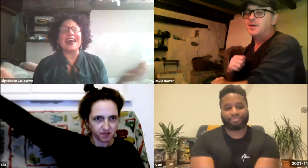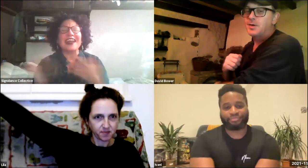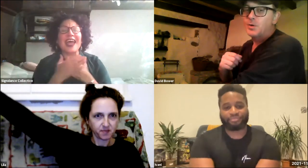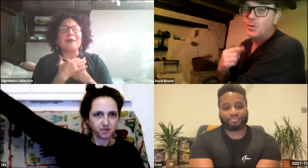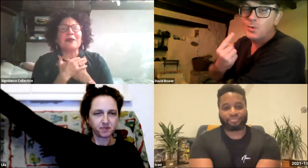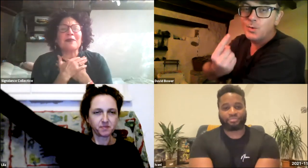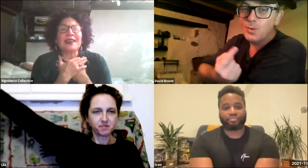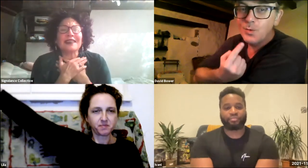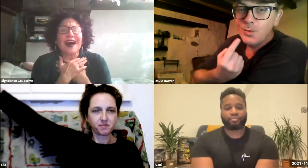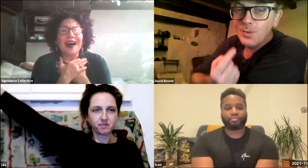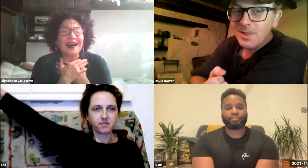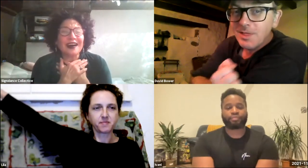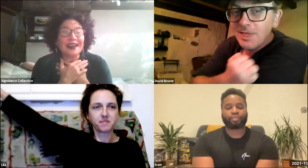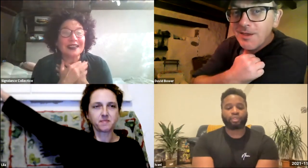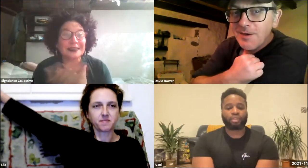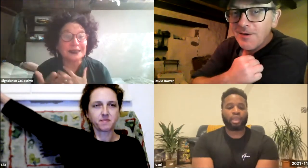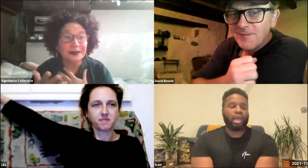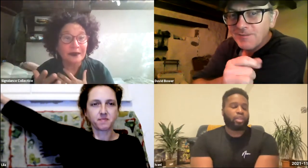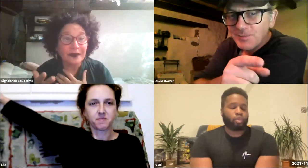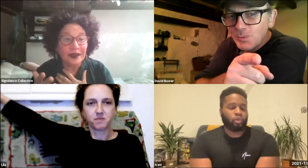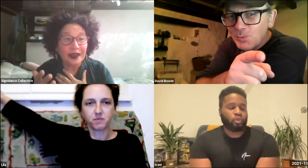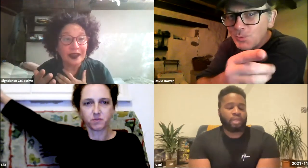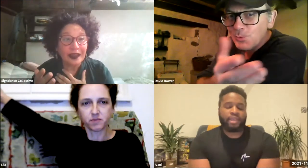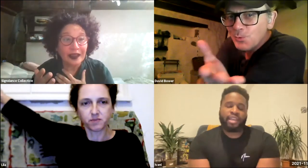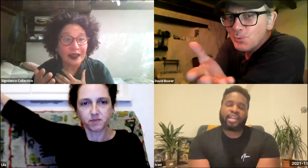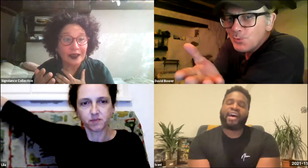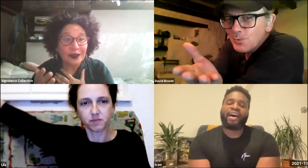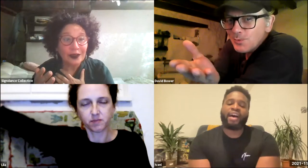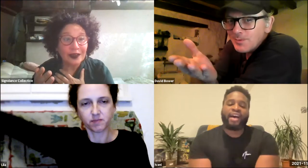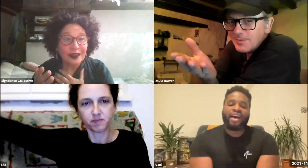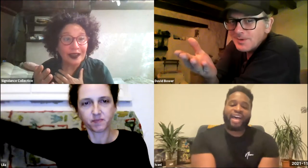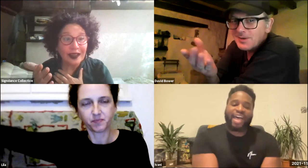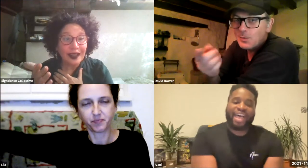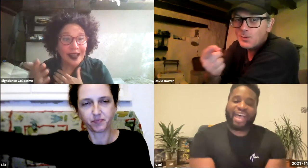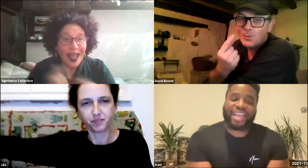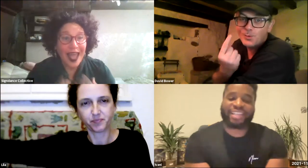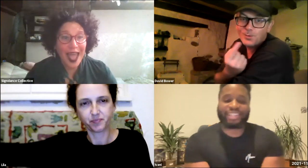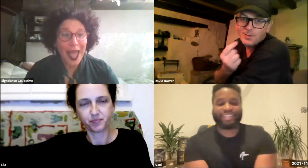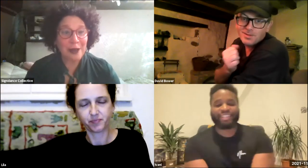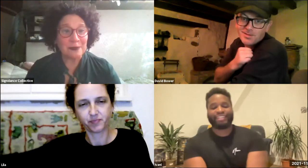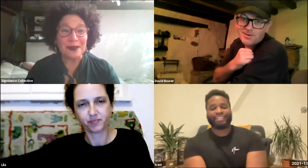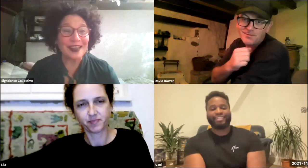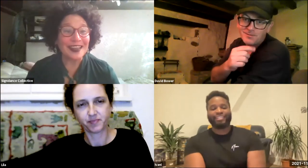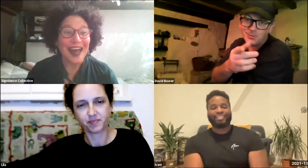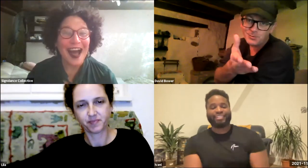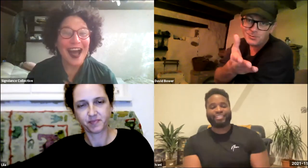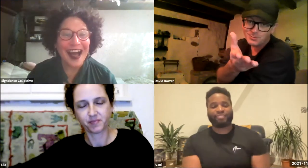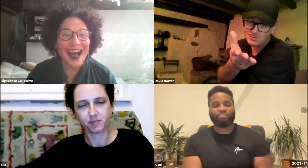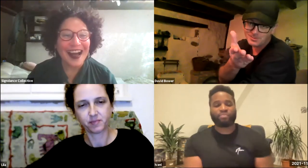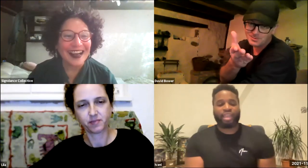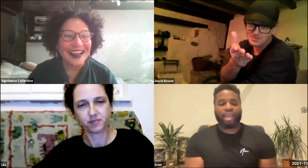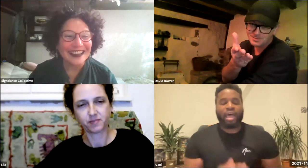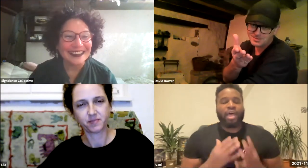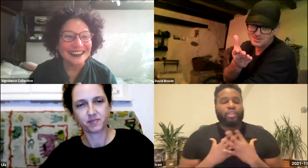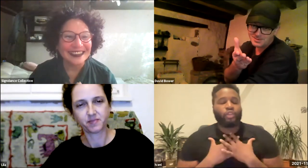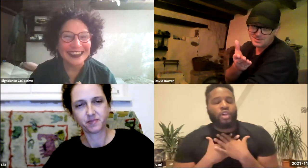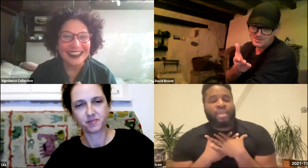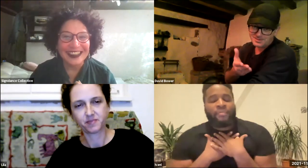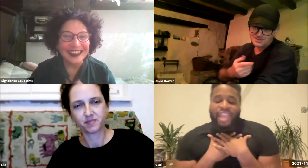So, so it is really interesting to see how, how the pieces are coming together.